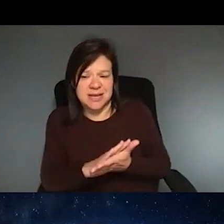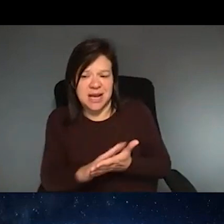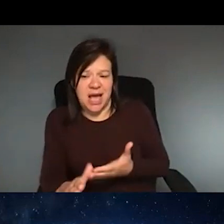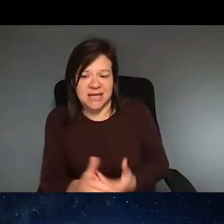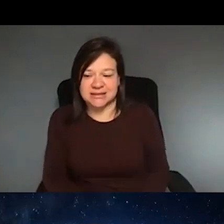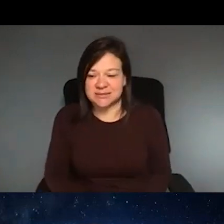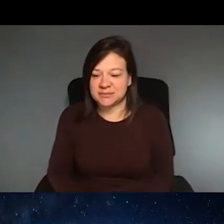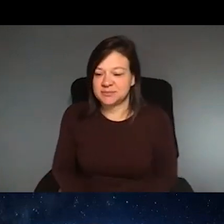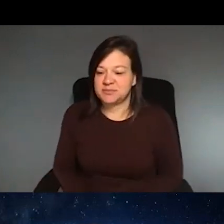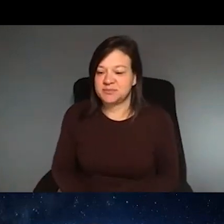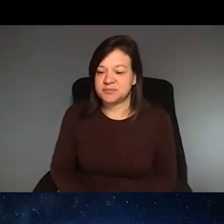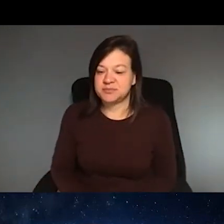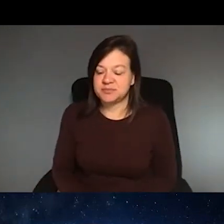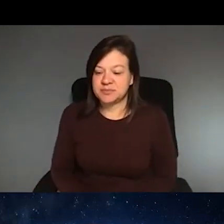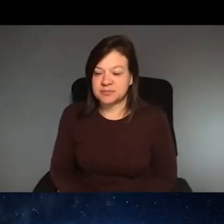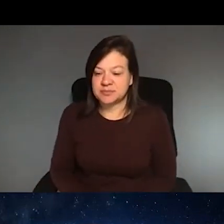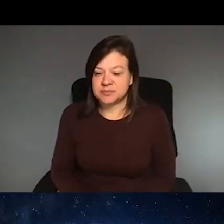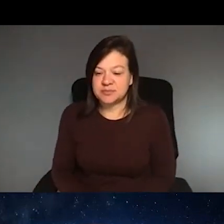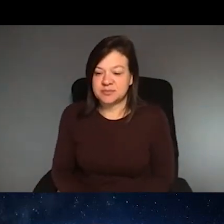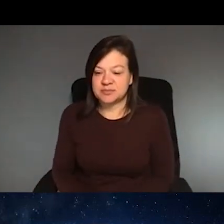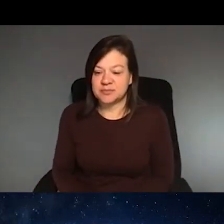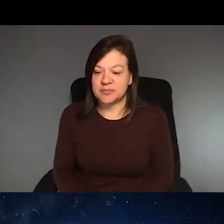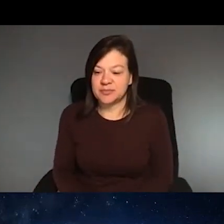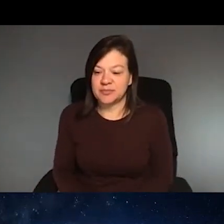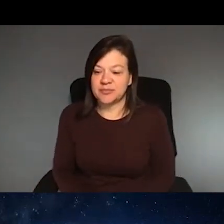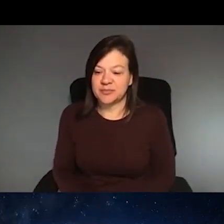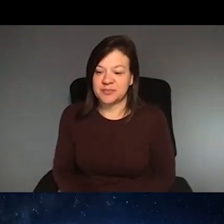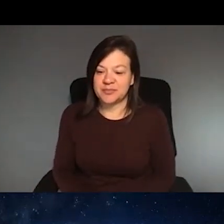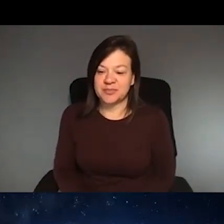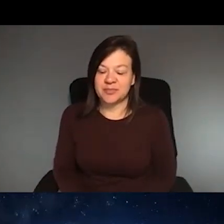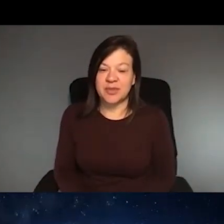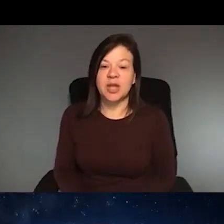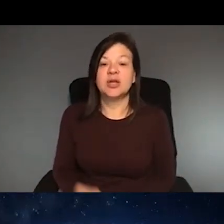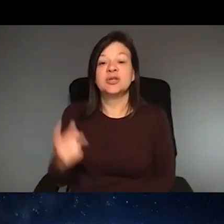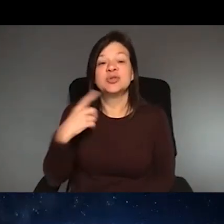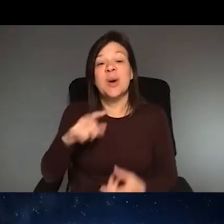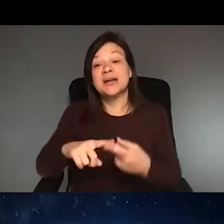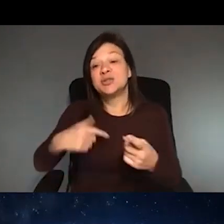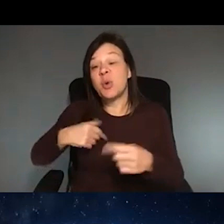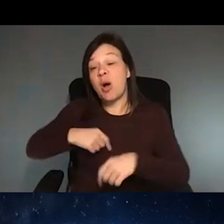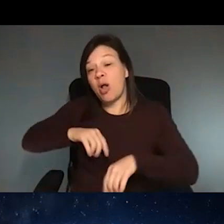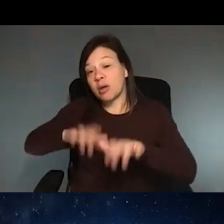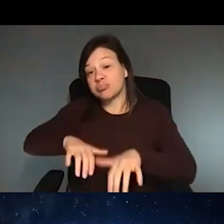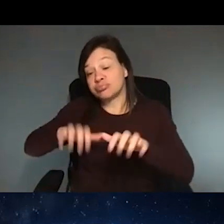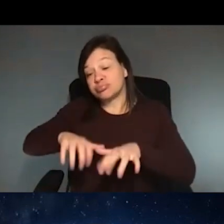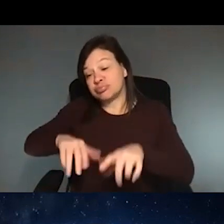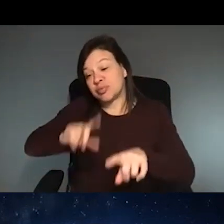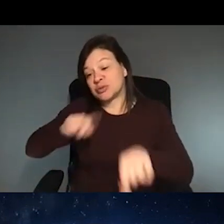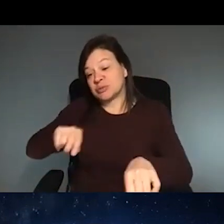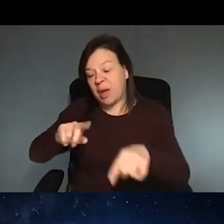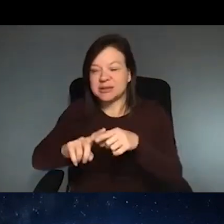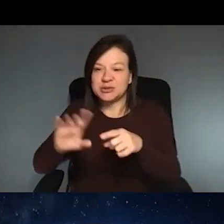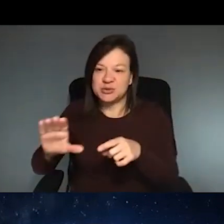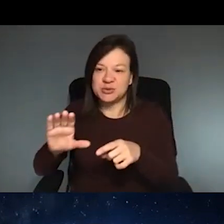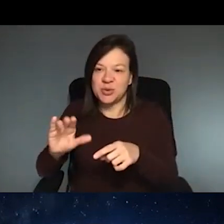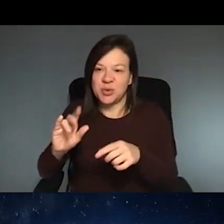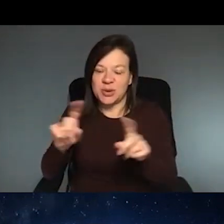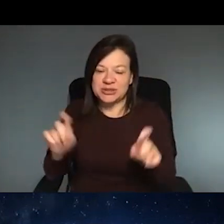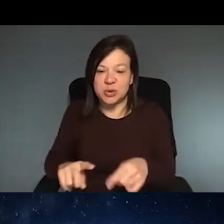WHILE YOU GUYS ARE TYPING UP PROFOUND RESPONSES TO CLARE'S QUESTION I WANT TO REMIND YOU WE DO HAVE THAT